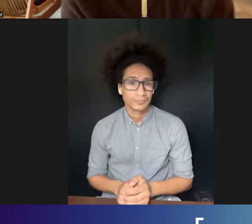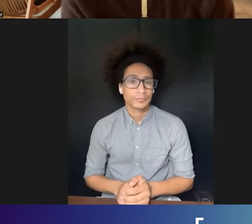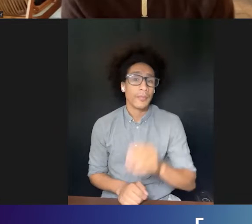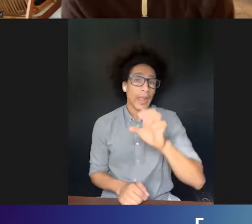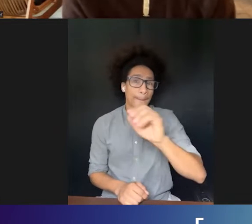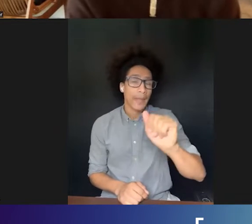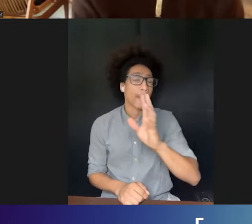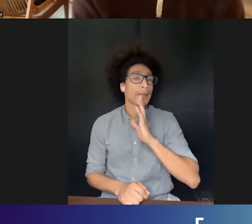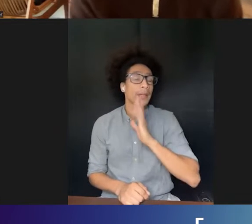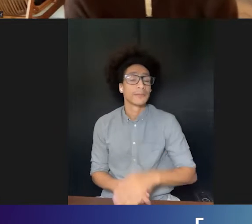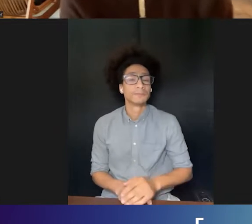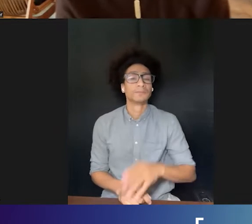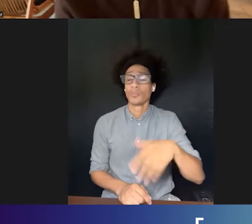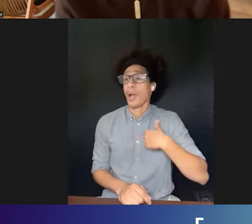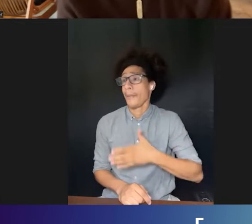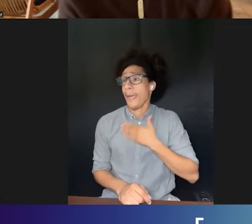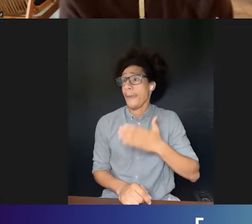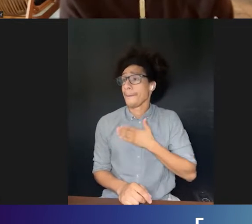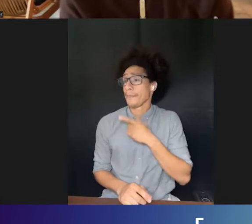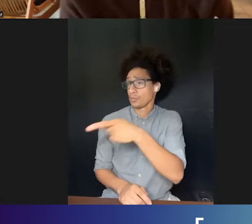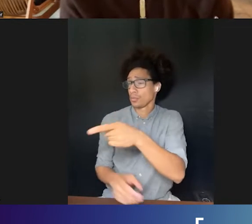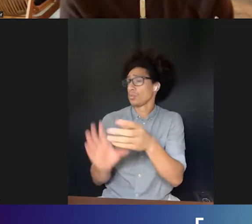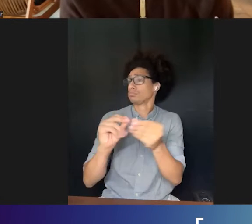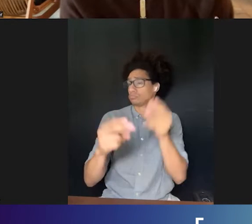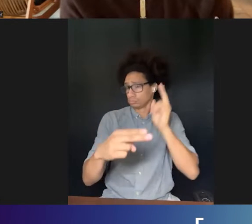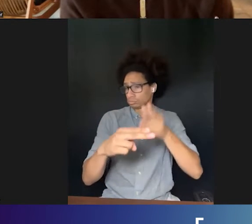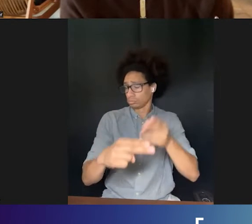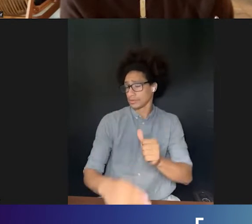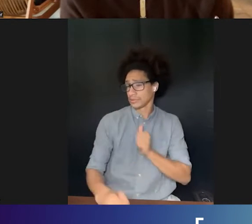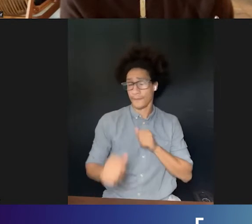you know, self-distribution, creative distribution isn't necessarily